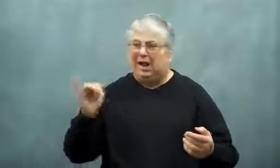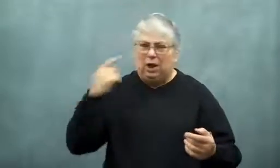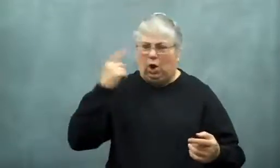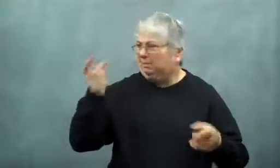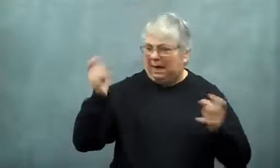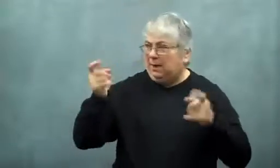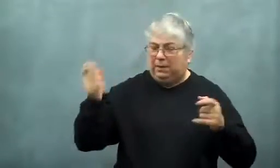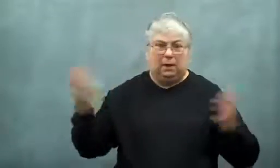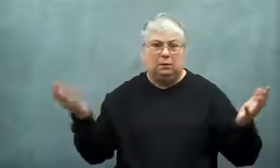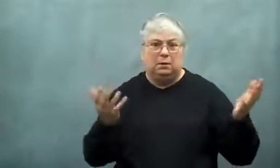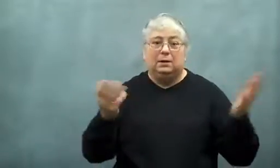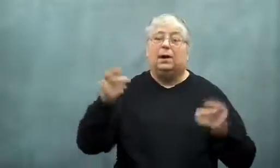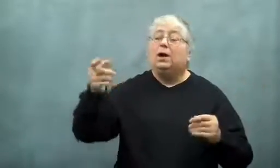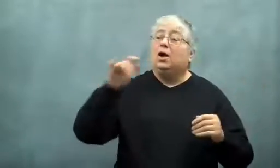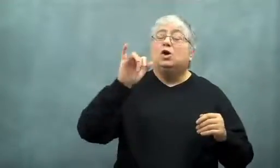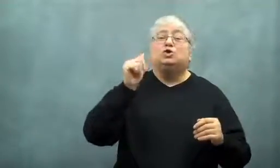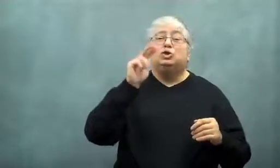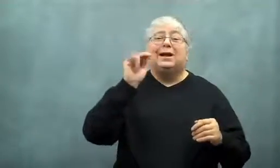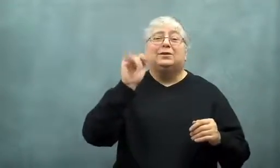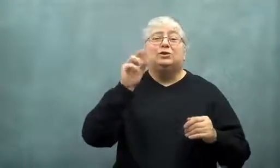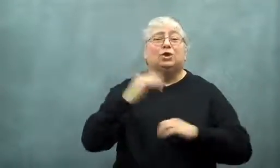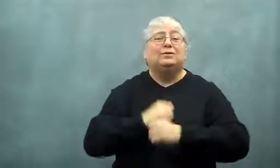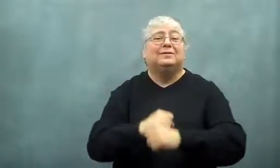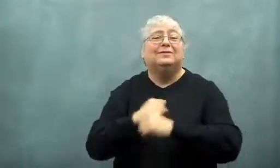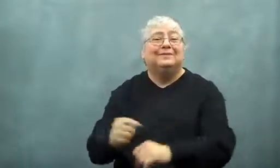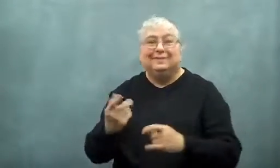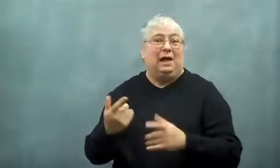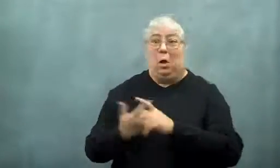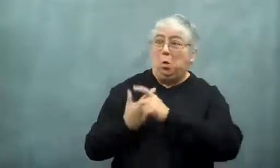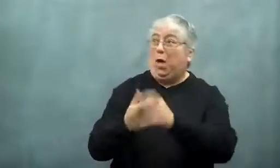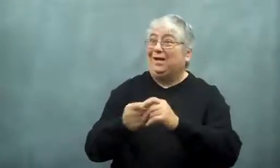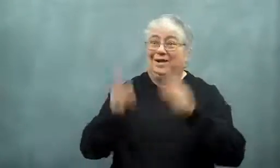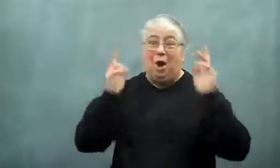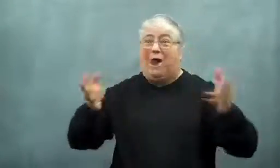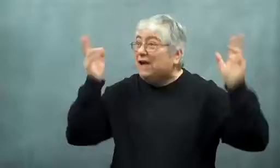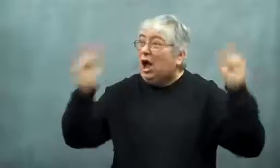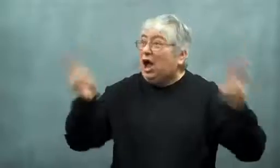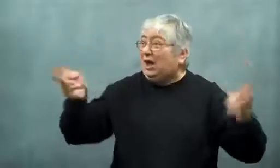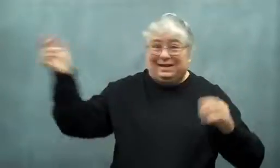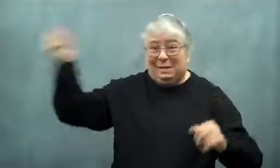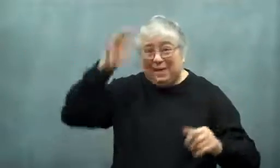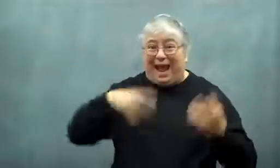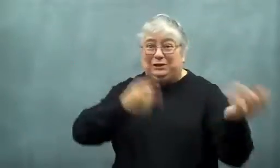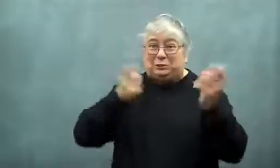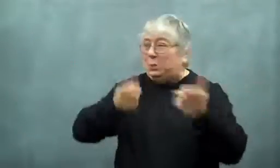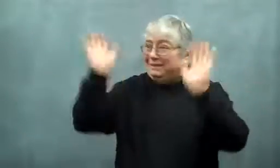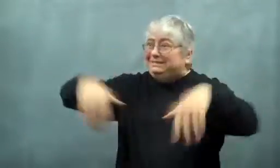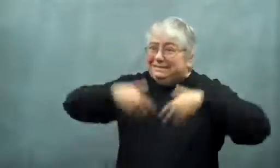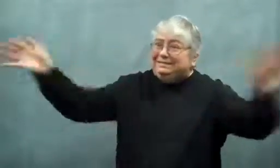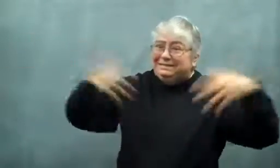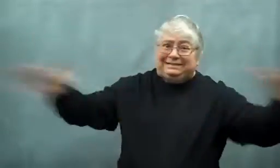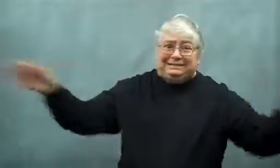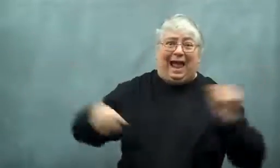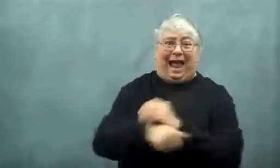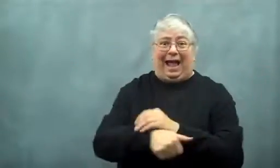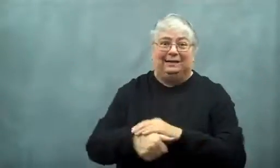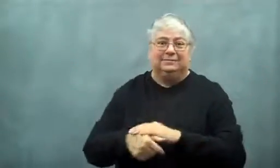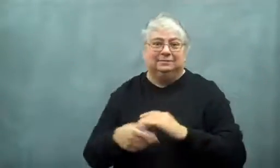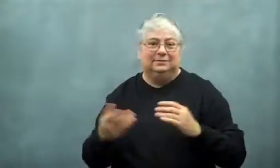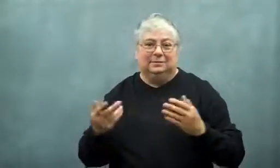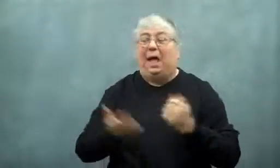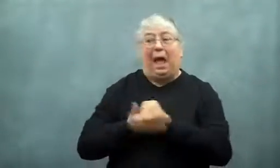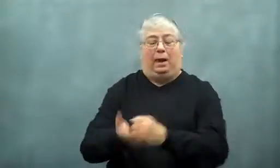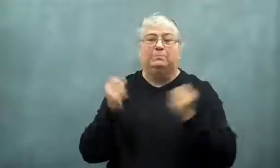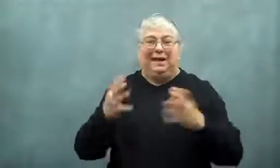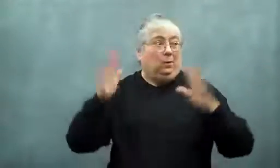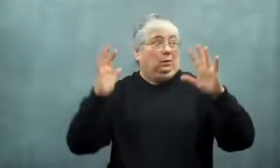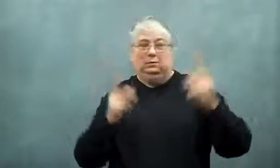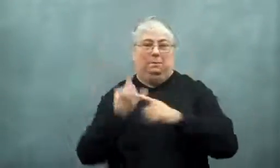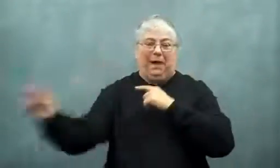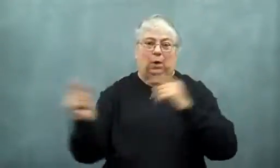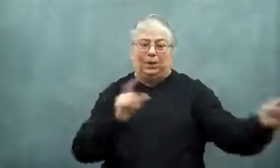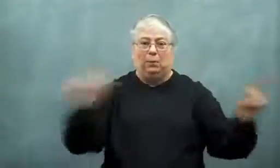They heard the shooting. A janitor ran down the halls